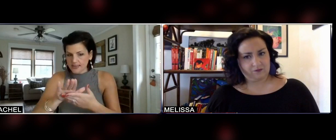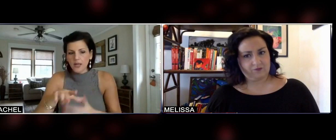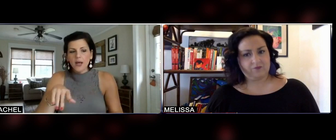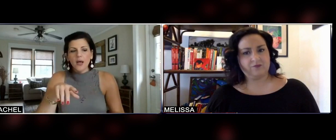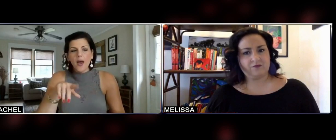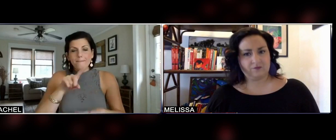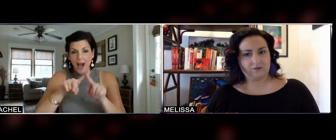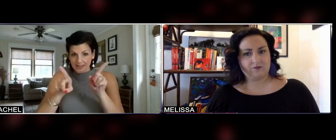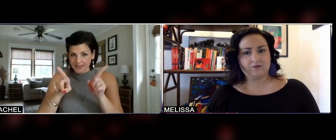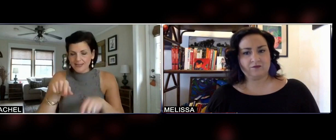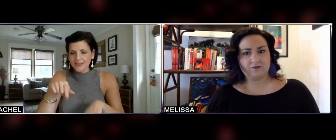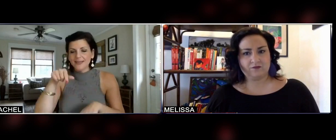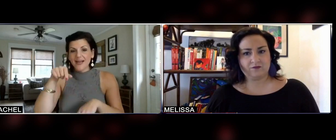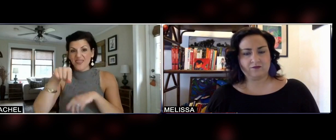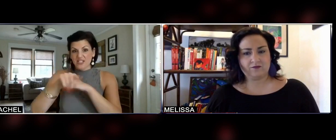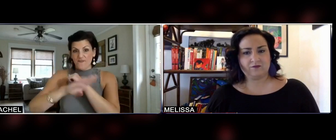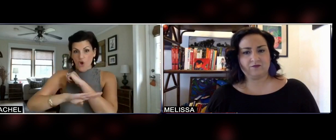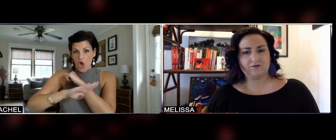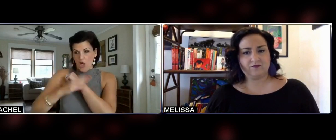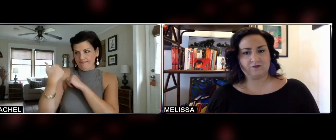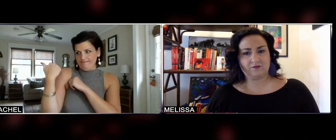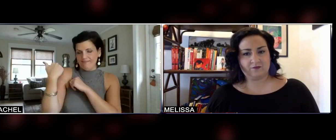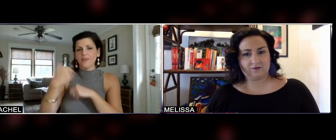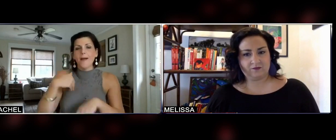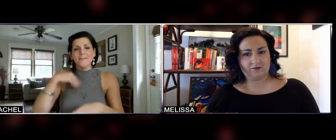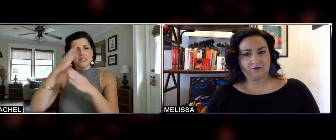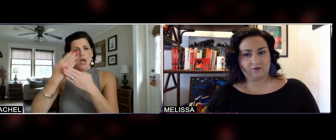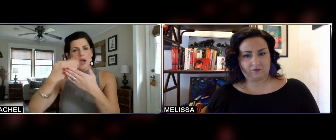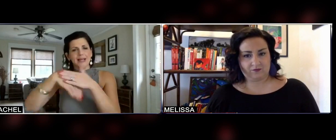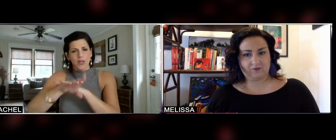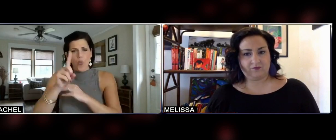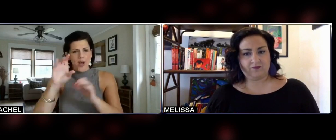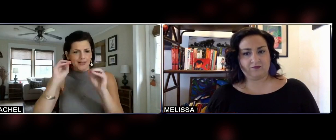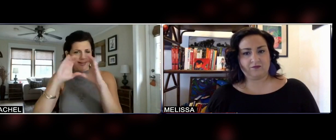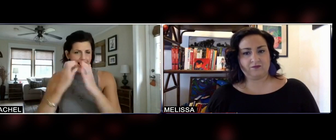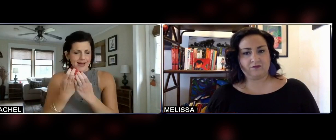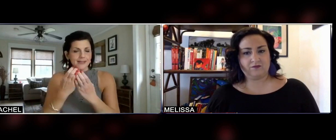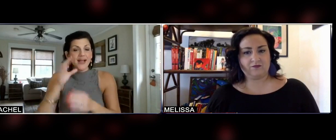but this past fall, my son has this one class.